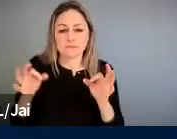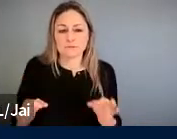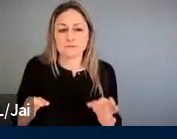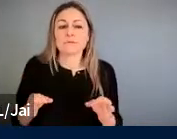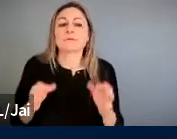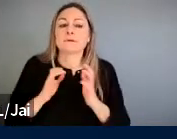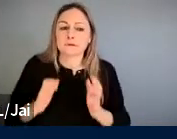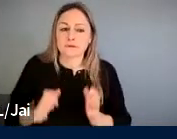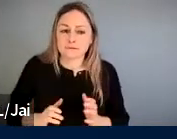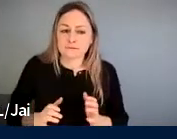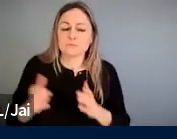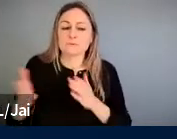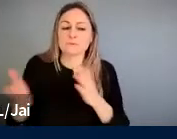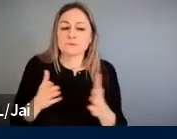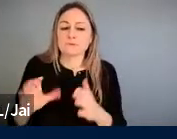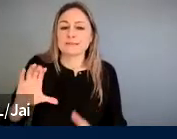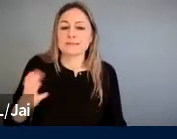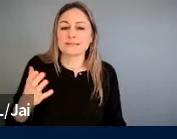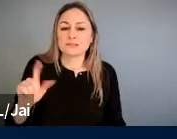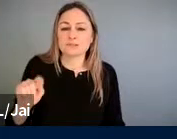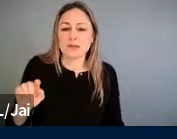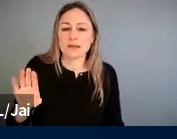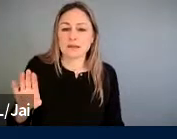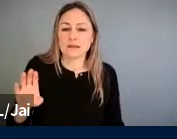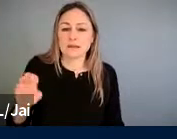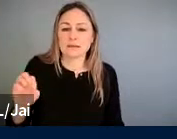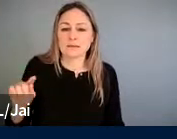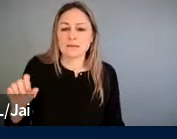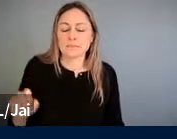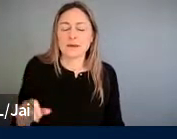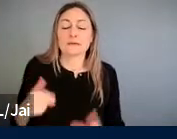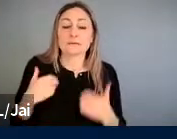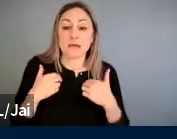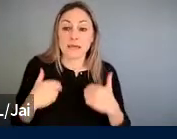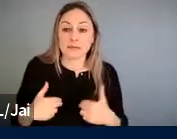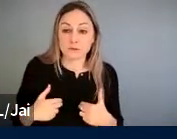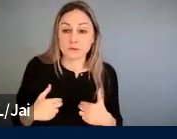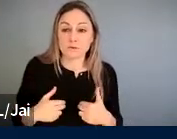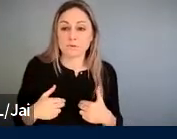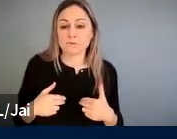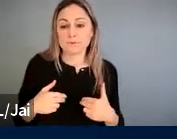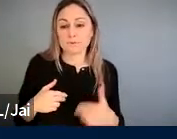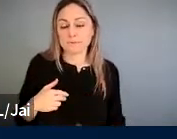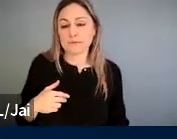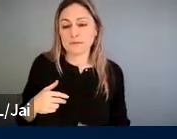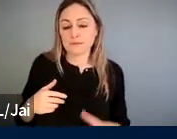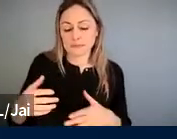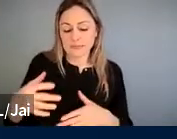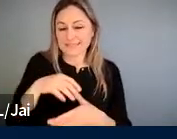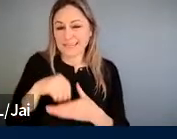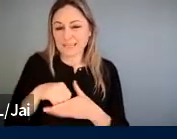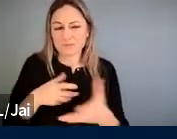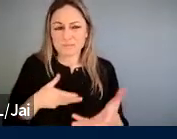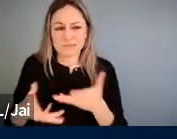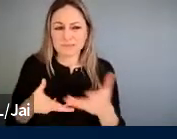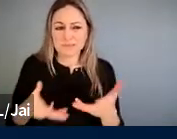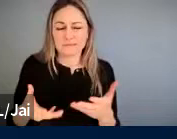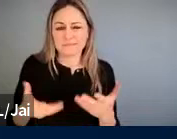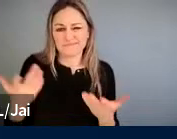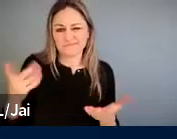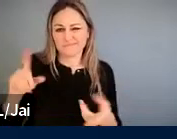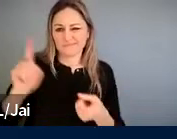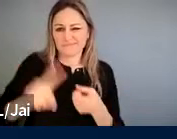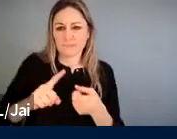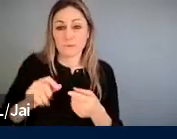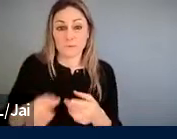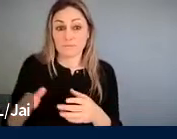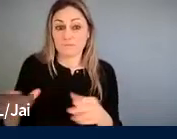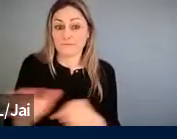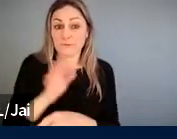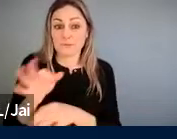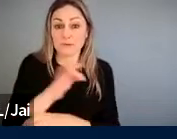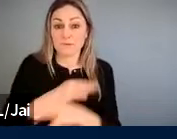chat bots where human engagement are limited or fully replaced. And so those chat bots may not